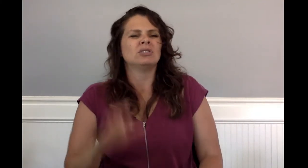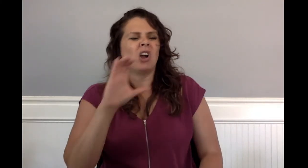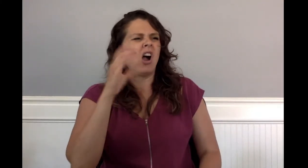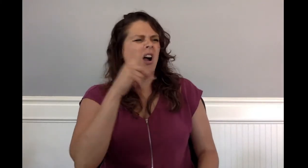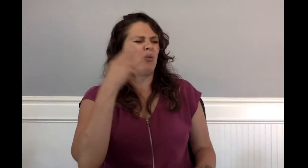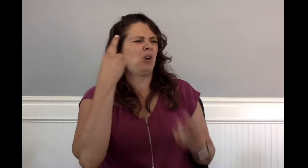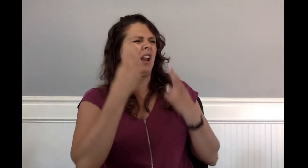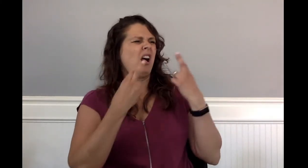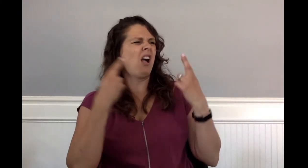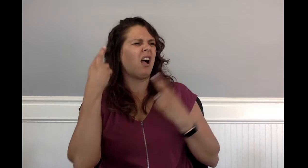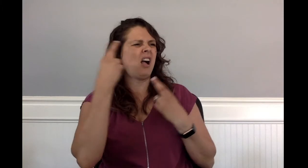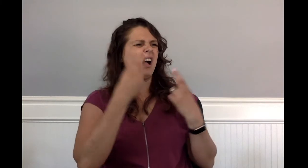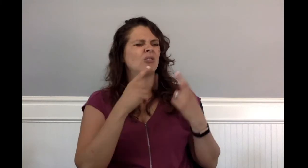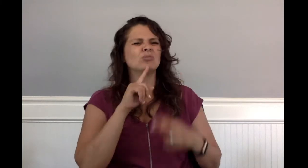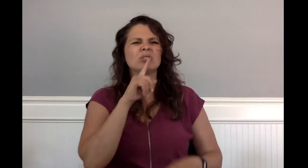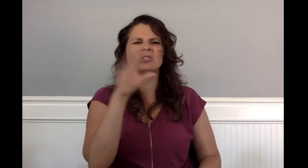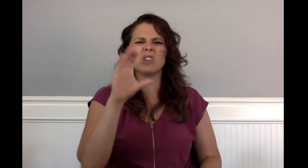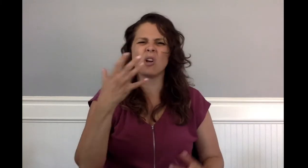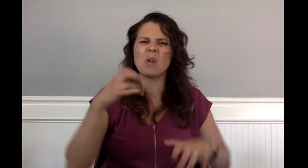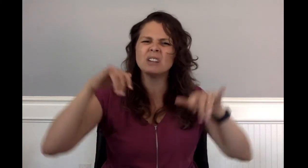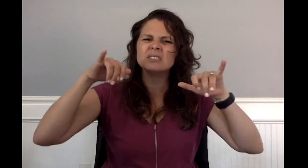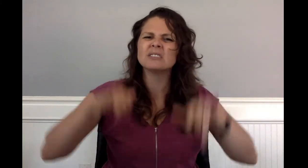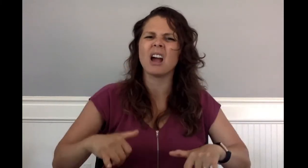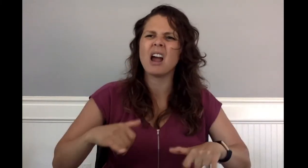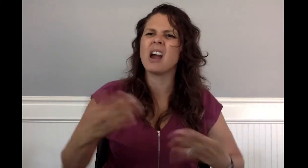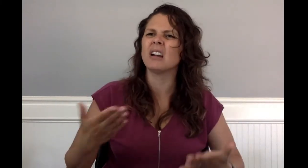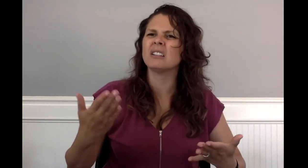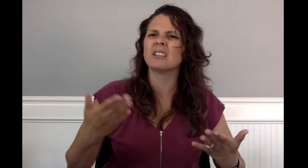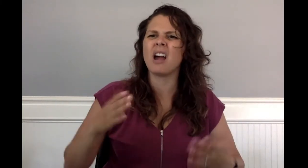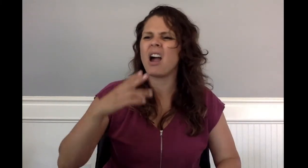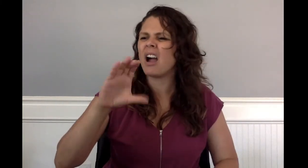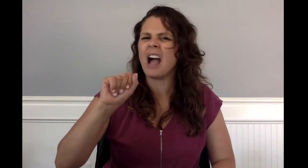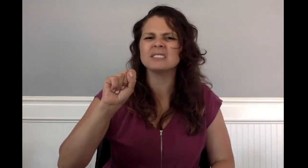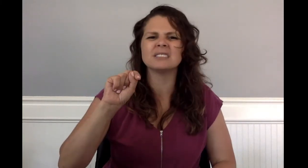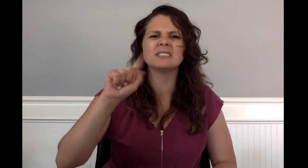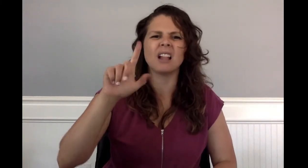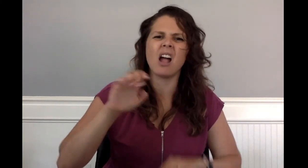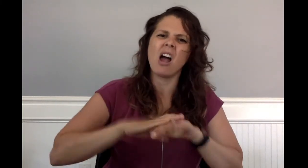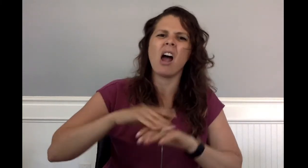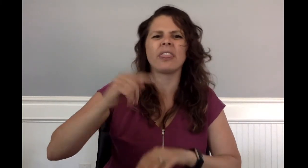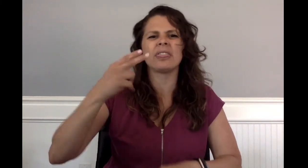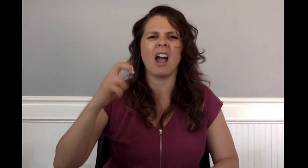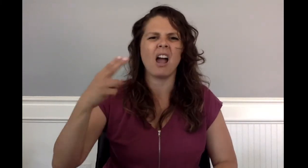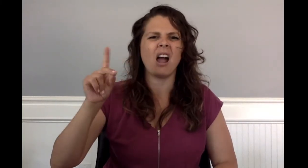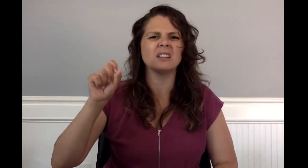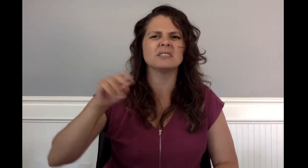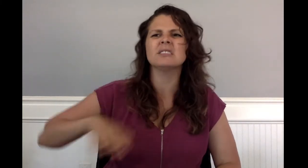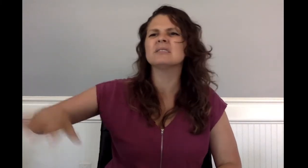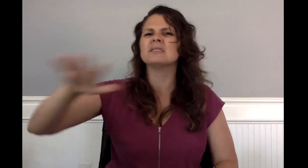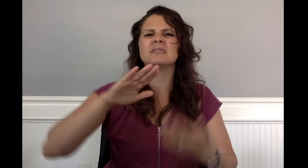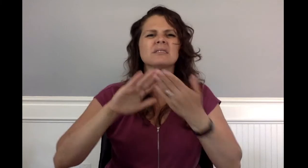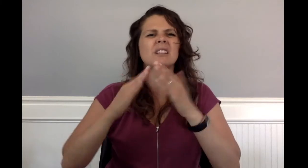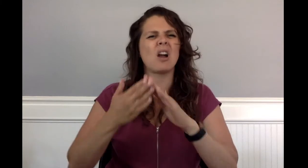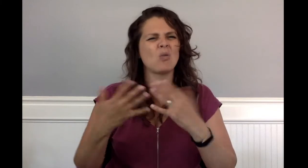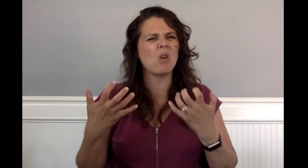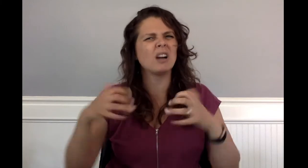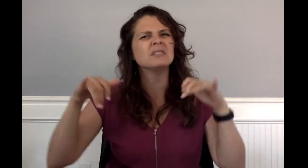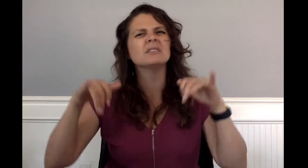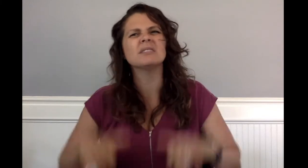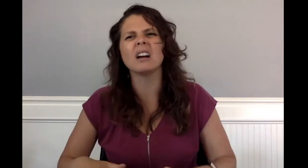What’s wrong was that Charlie wanted to stay in Castle-on-the-Hudson.